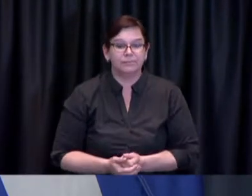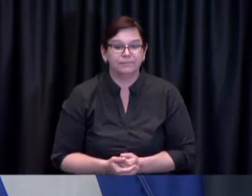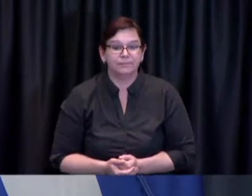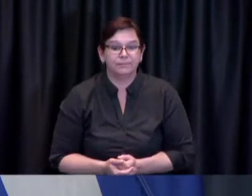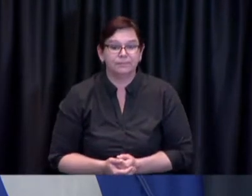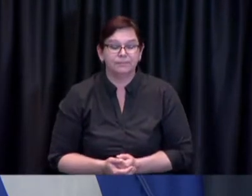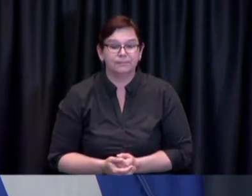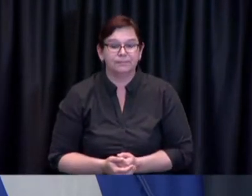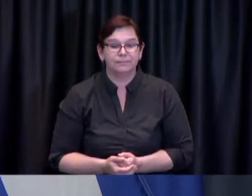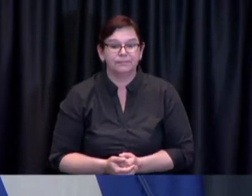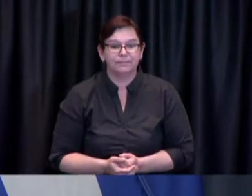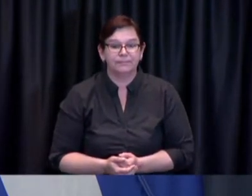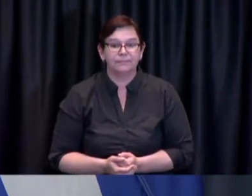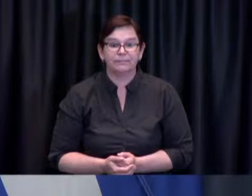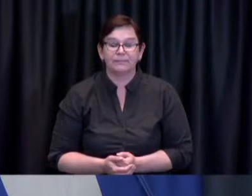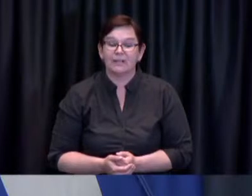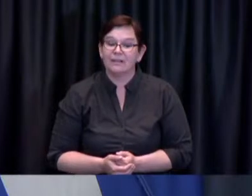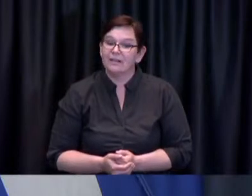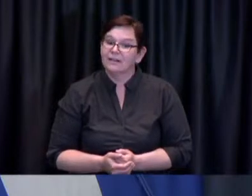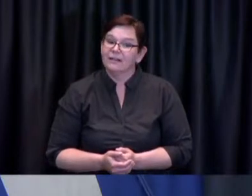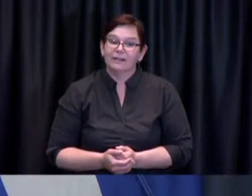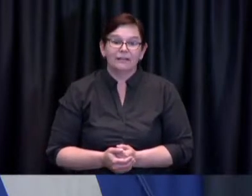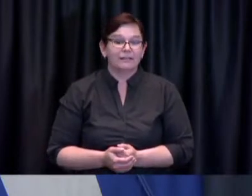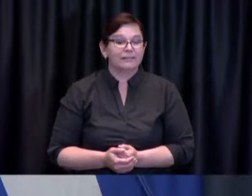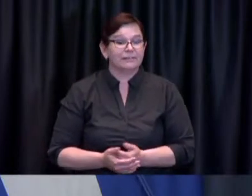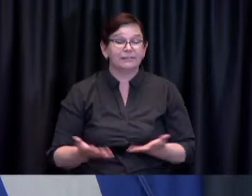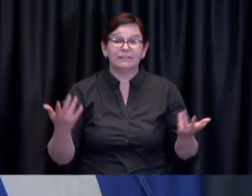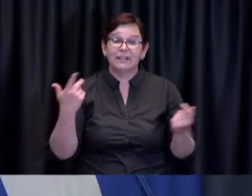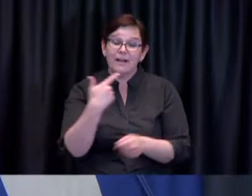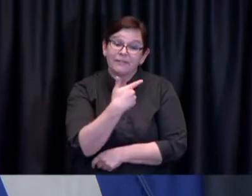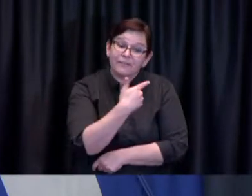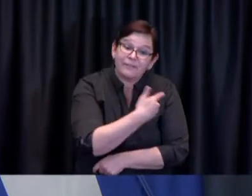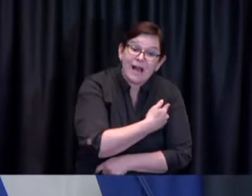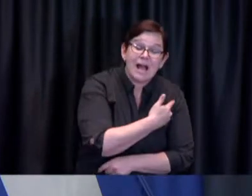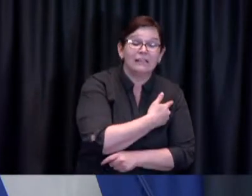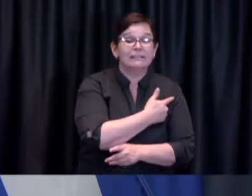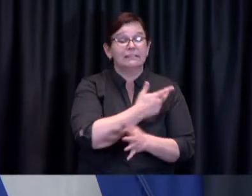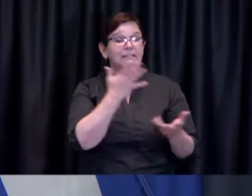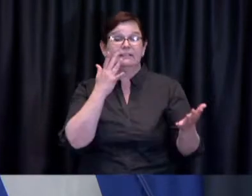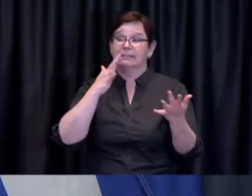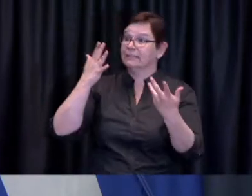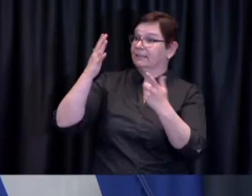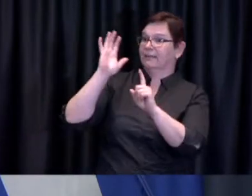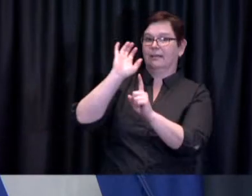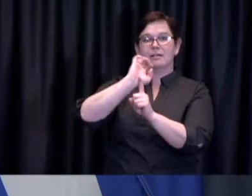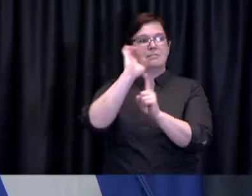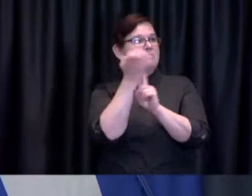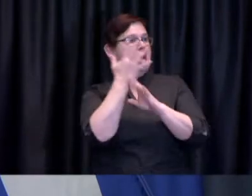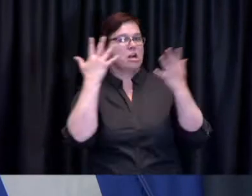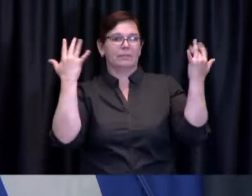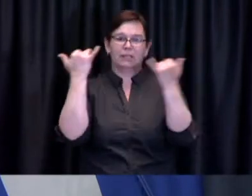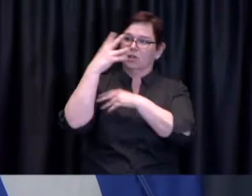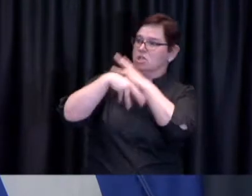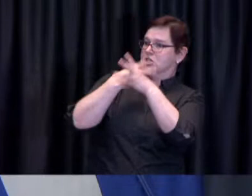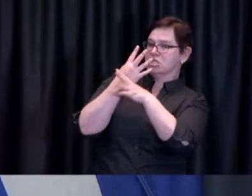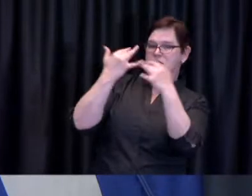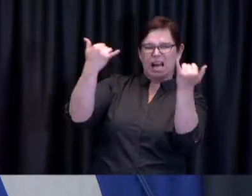things change regularly on the vaccine front supply arrives appointments are created